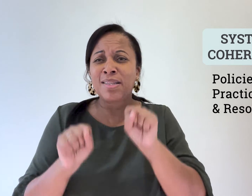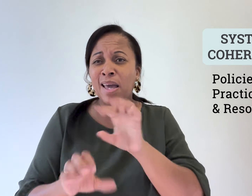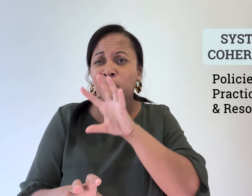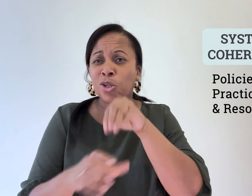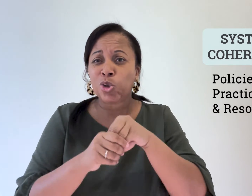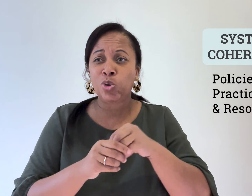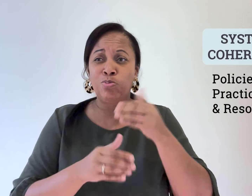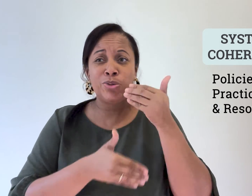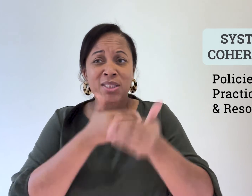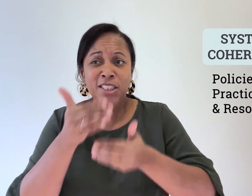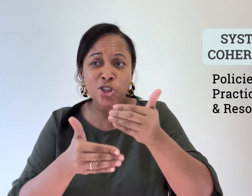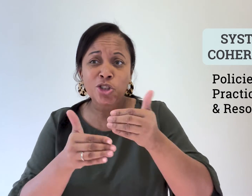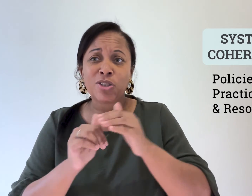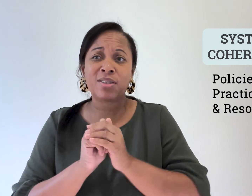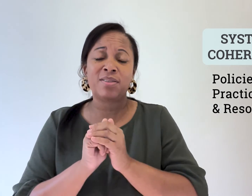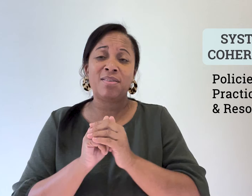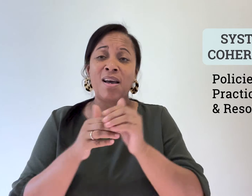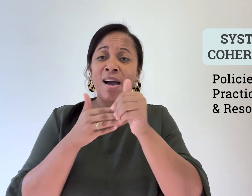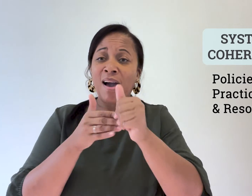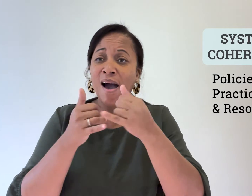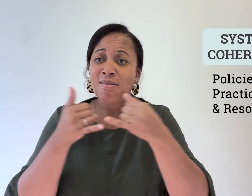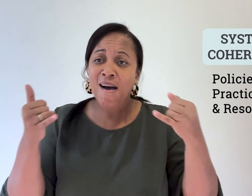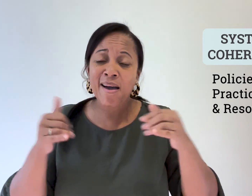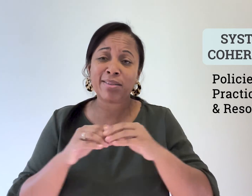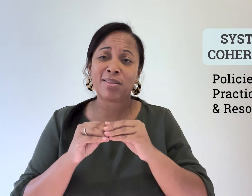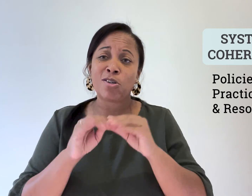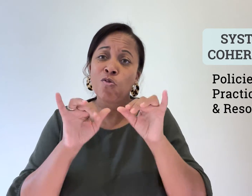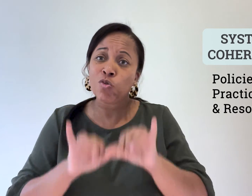Practices can include procedures, guidelines,